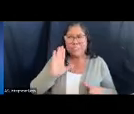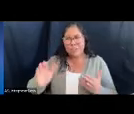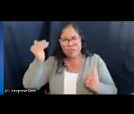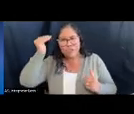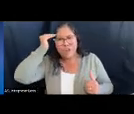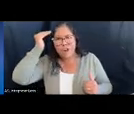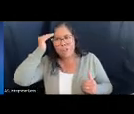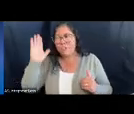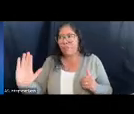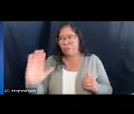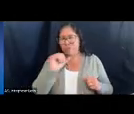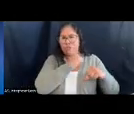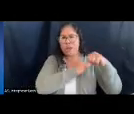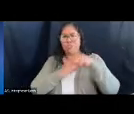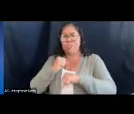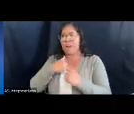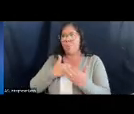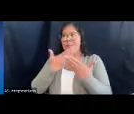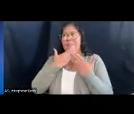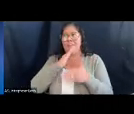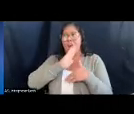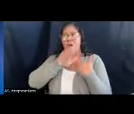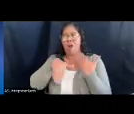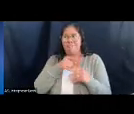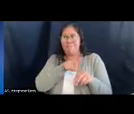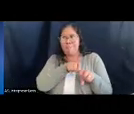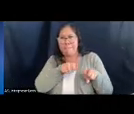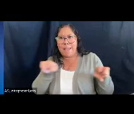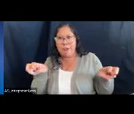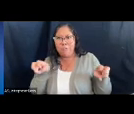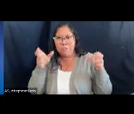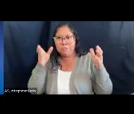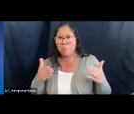And I want to thank each of every one of them for their leadership and willingness to share their